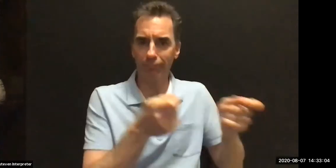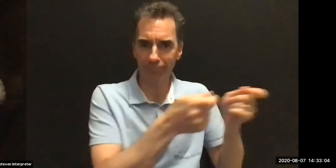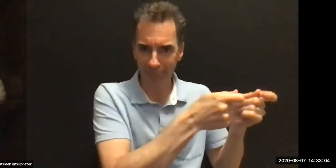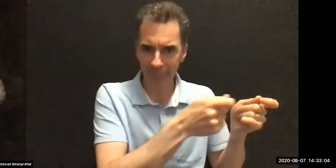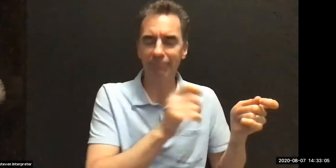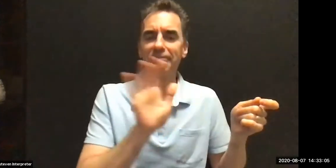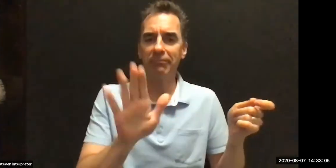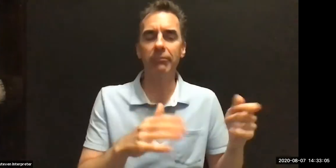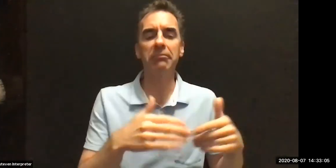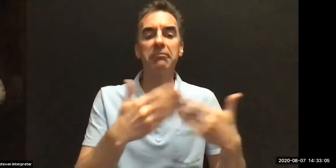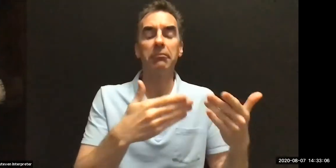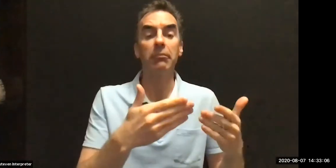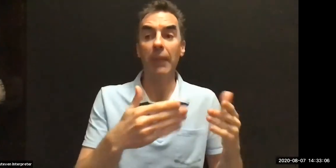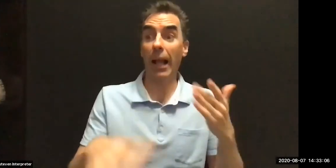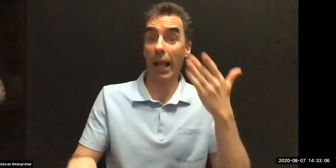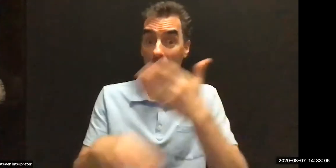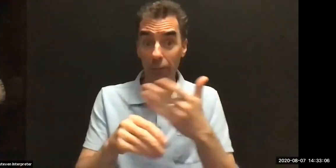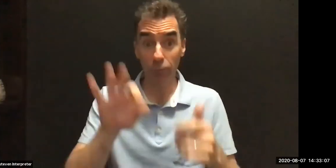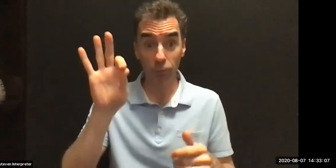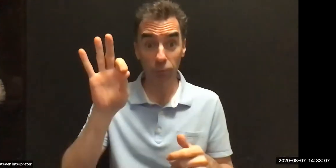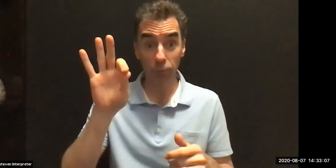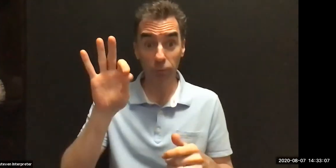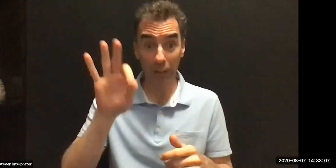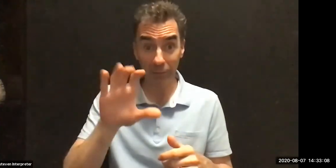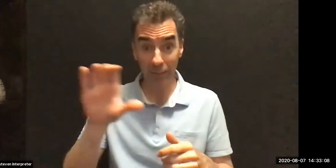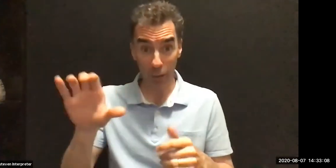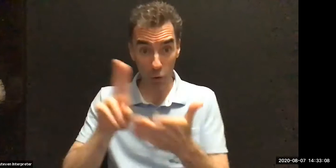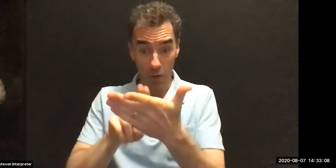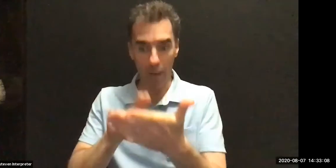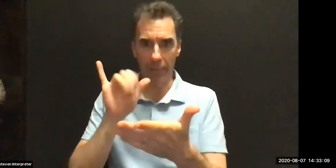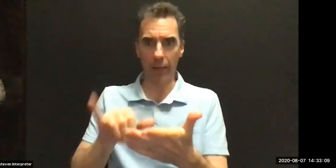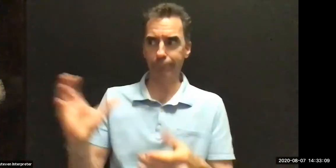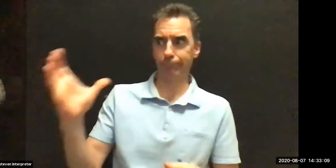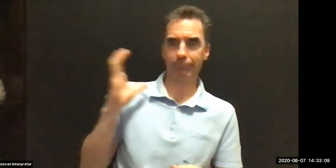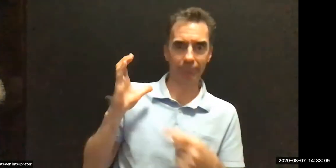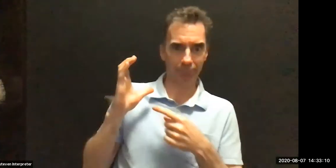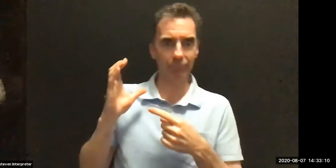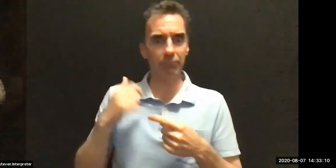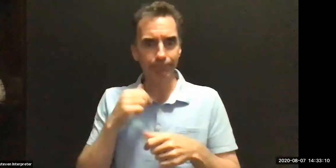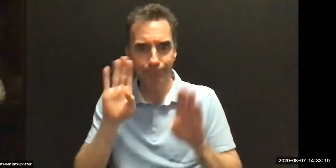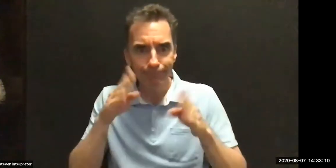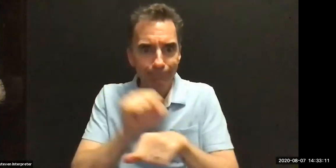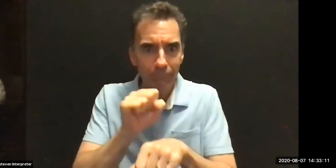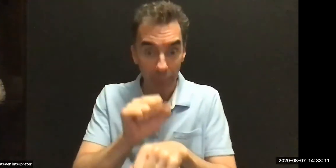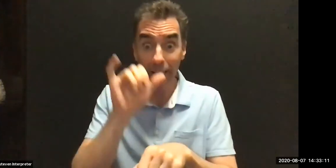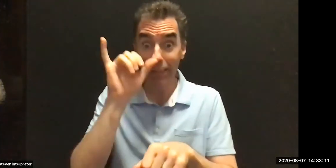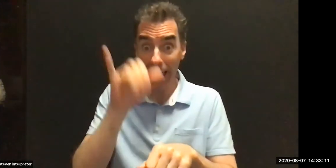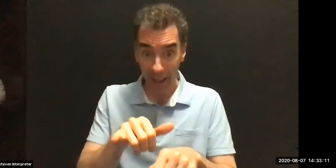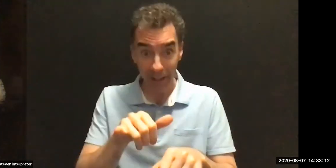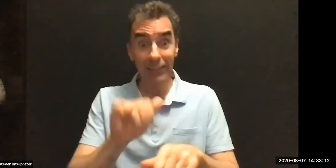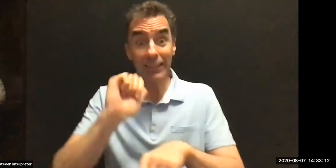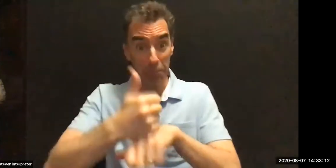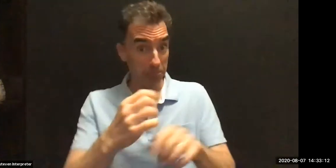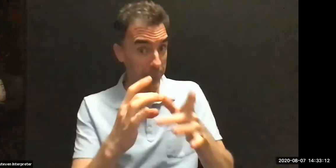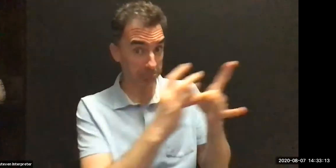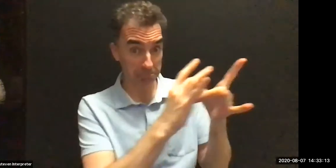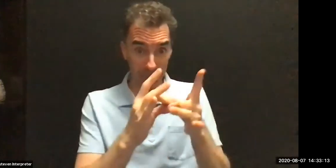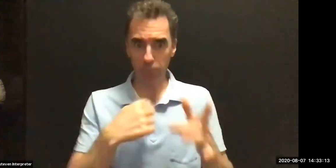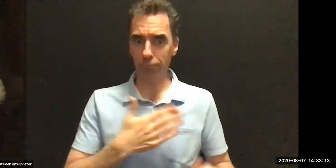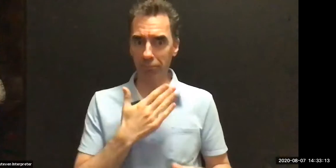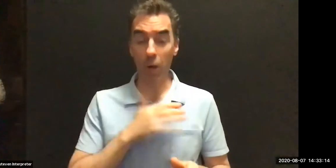Channelle Charest: Fresno City contract. That was a big part of my work and so super excited about that partnership. I also am a Fresno City College alumnus